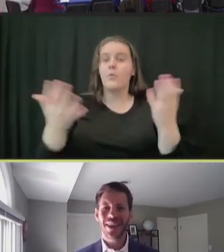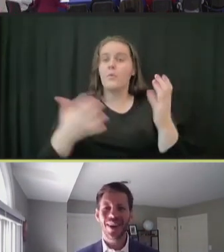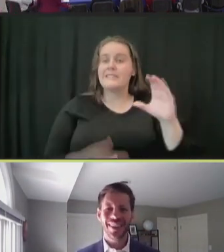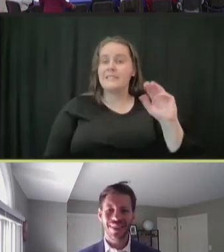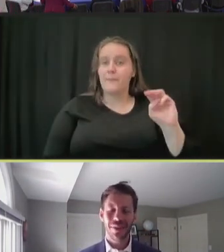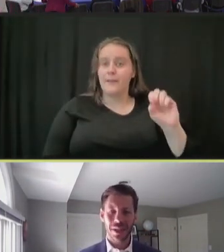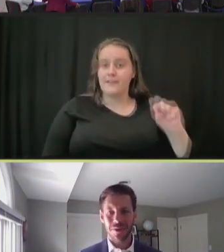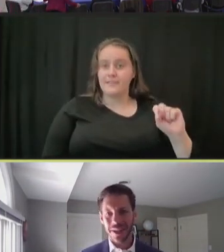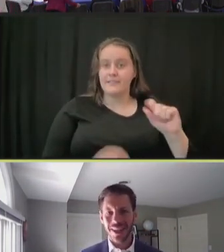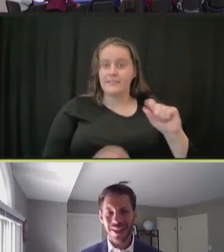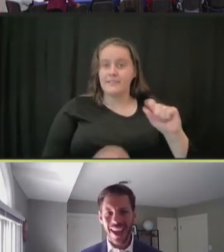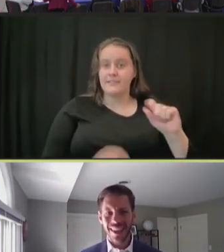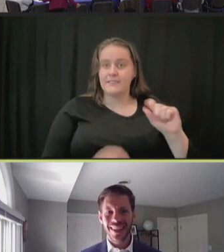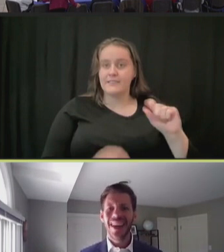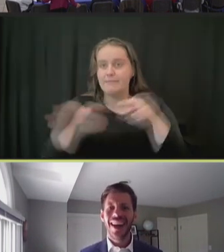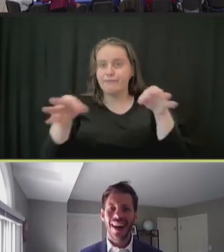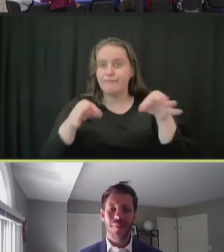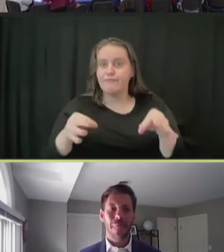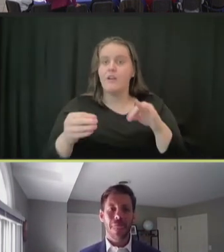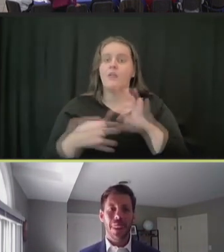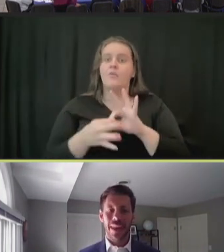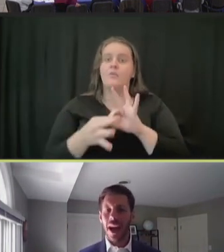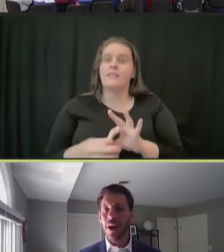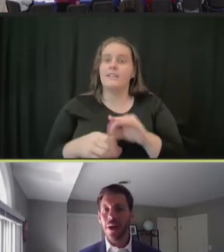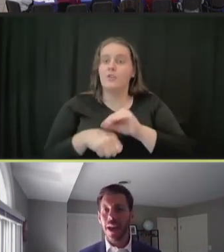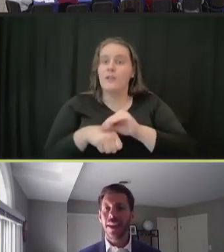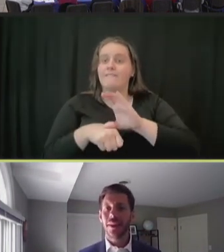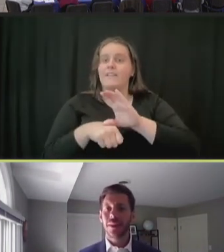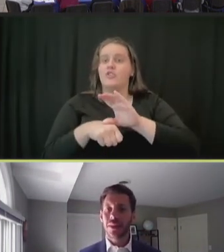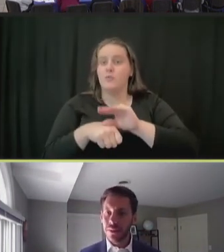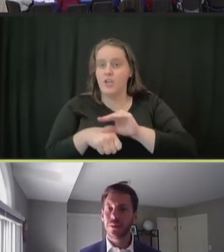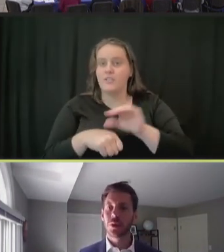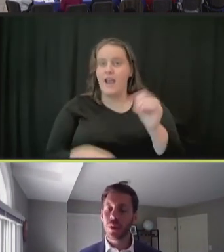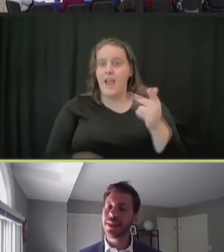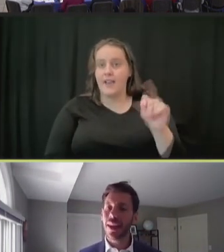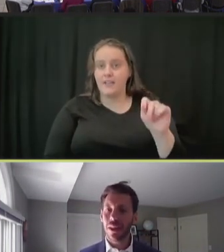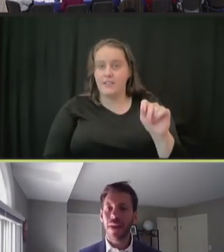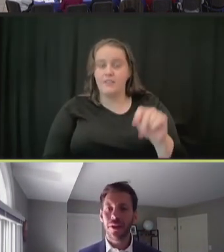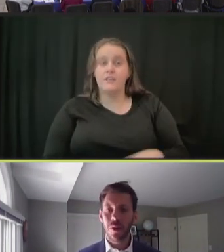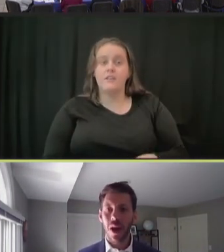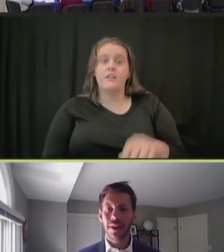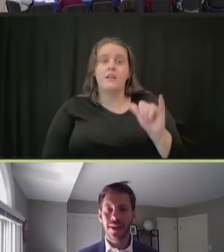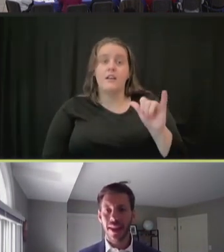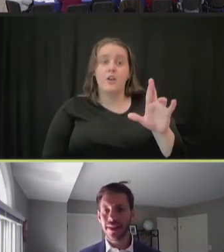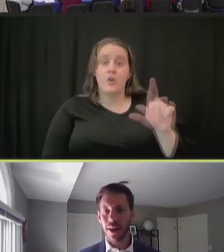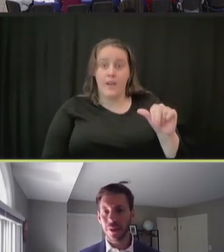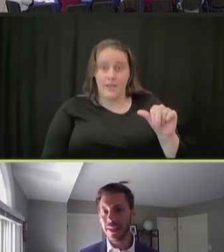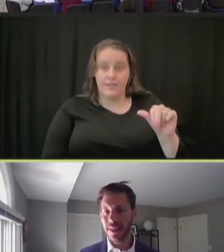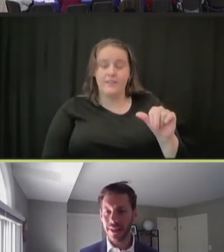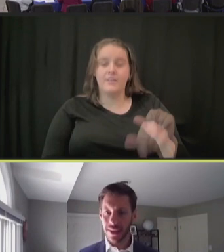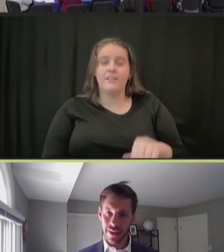regarding the Inflation Reduction Act. The IRA squeezed out a lot of the nuance and subtleties